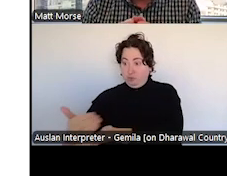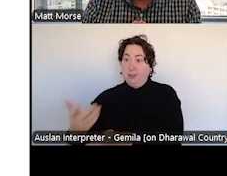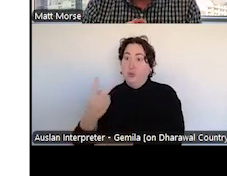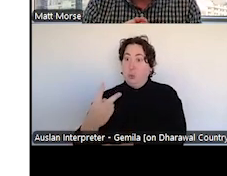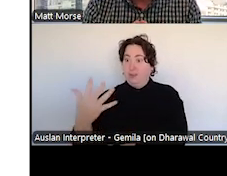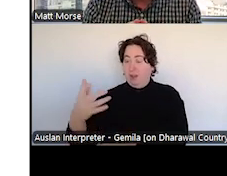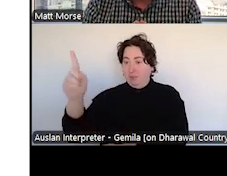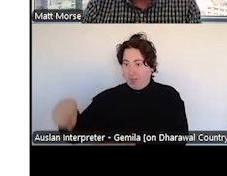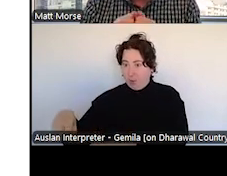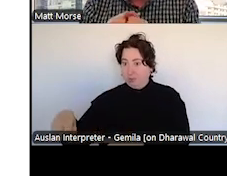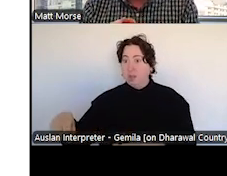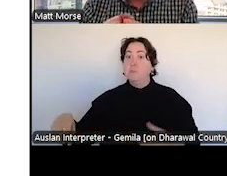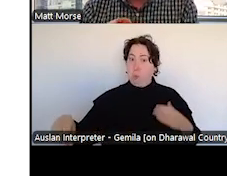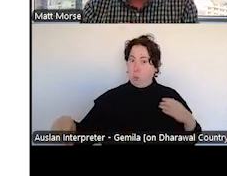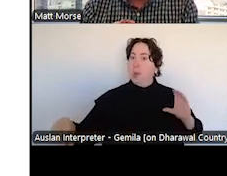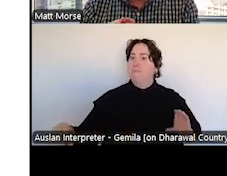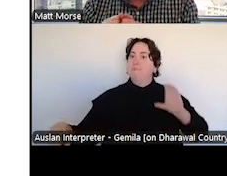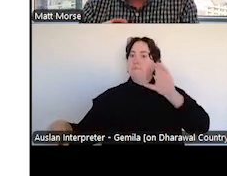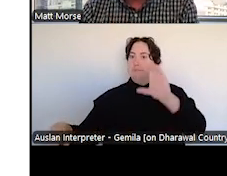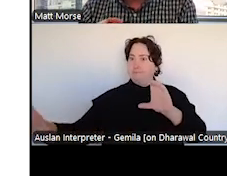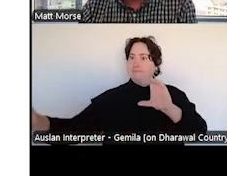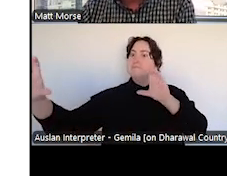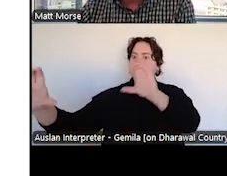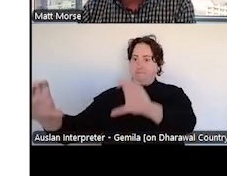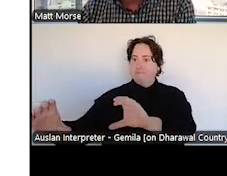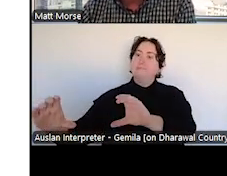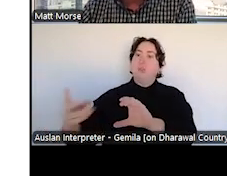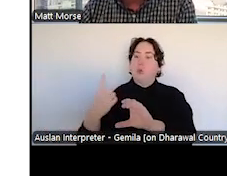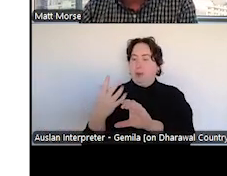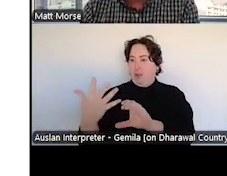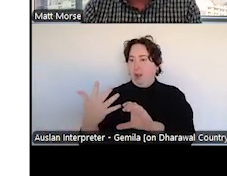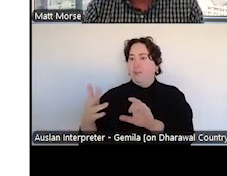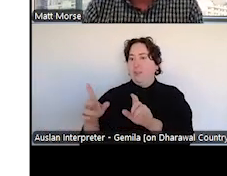towards your project, we would like to know how you are planning to spend that. Will it